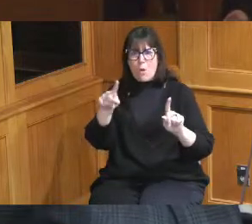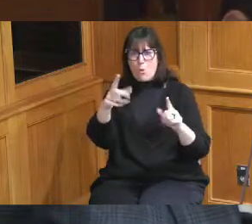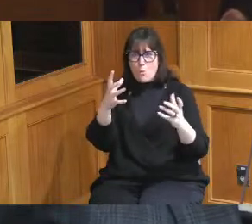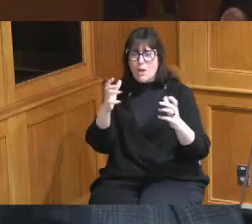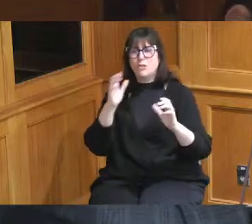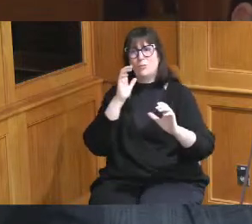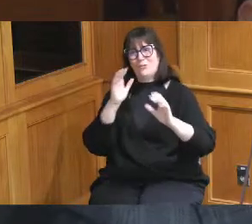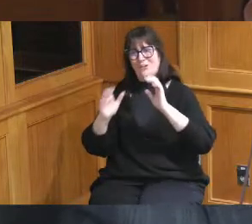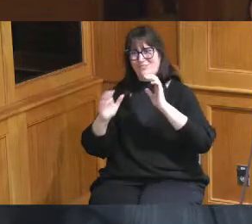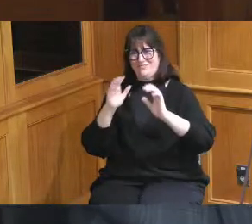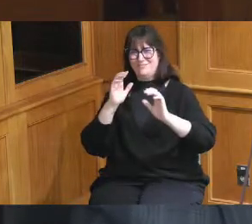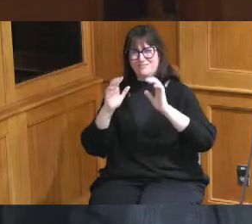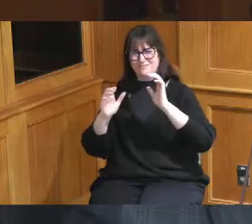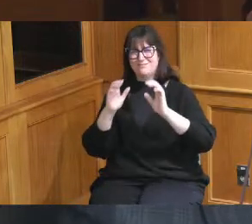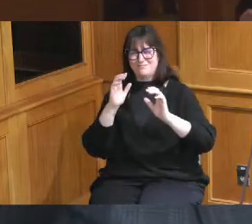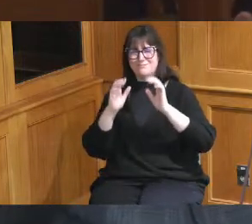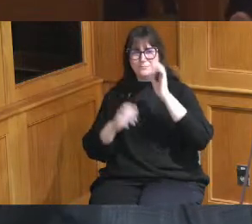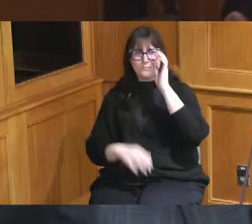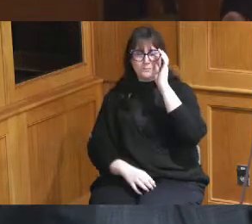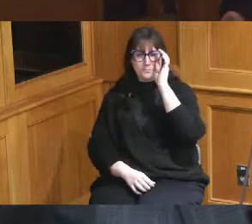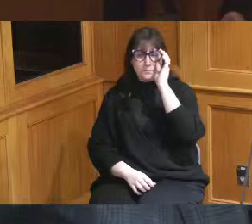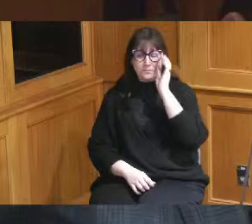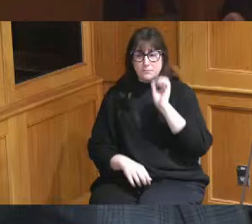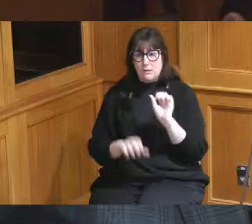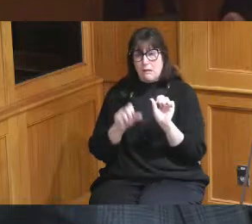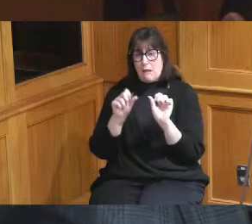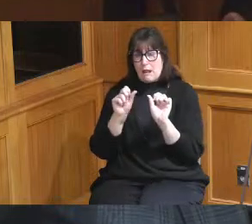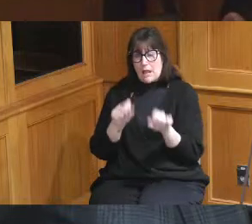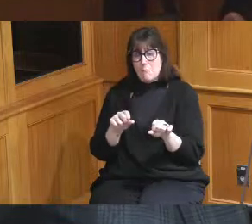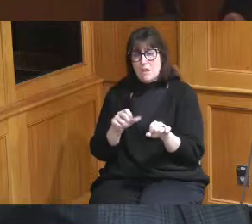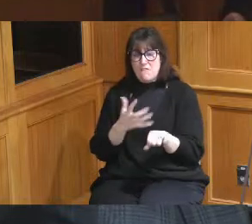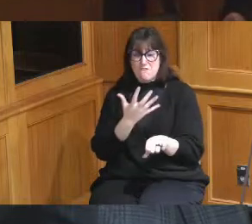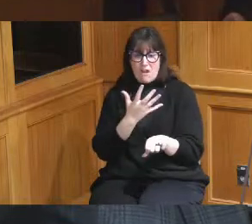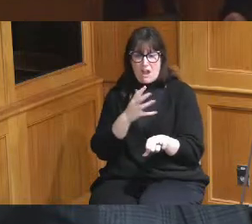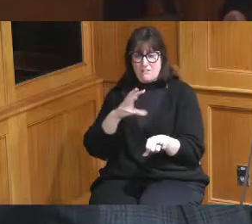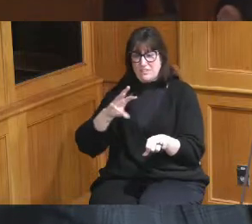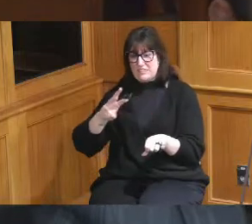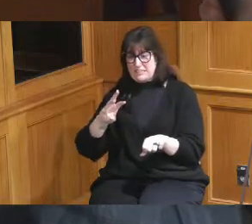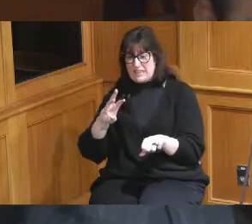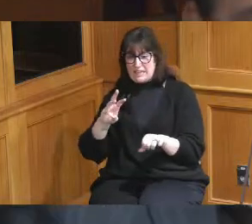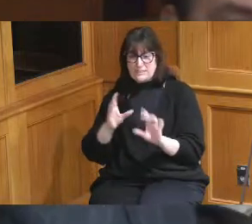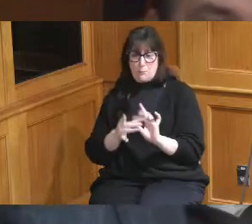lot of times it could be five or six different messages or mis information getting out and I